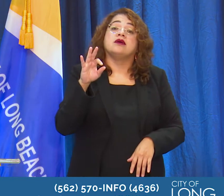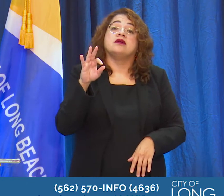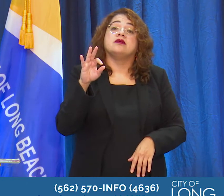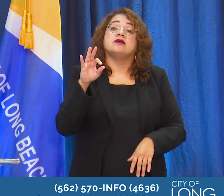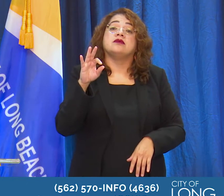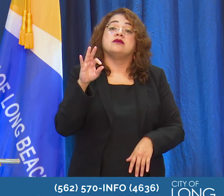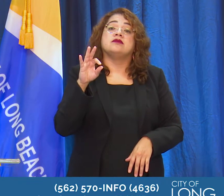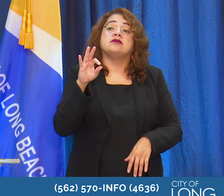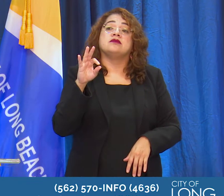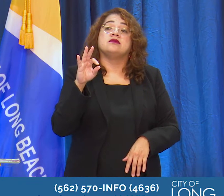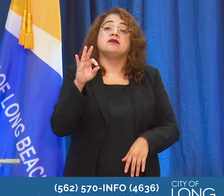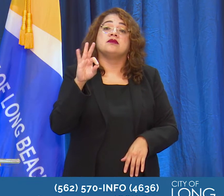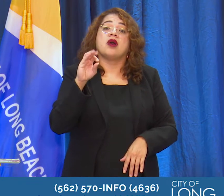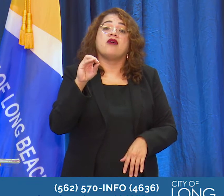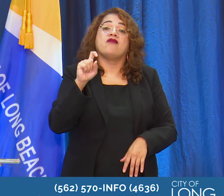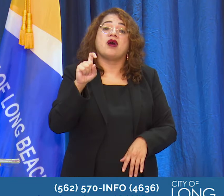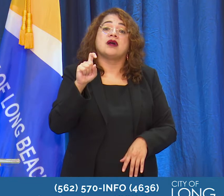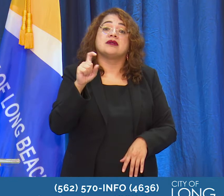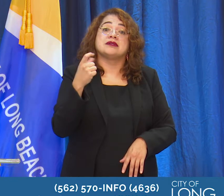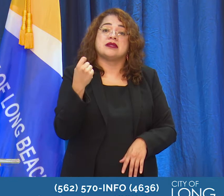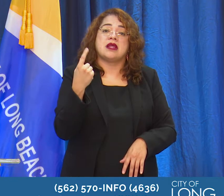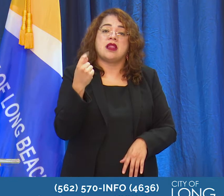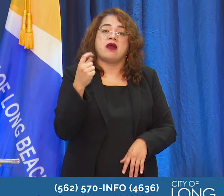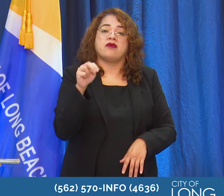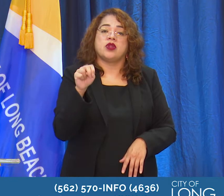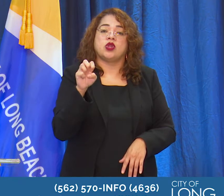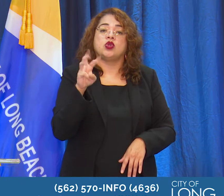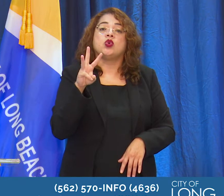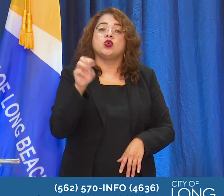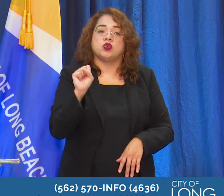Is anyone on from Fox 11 News?